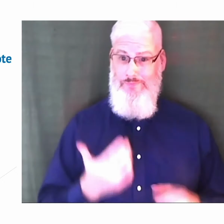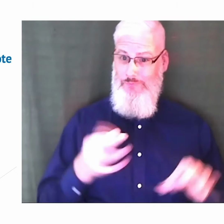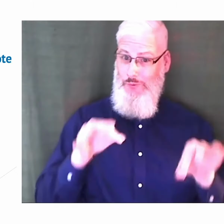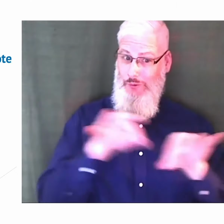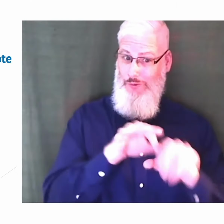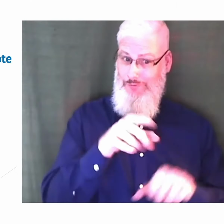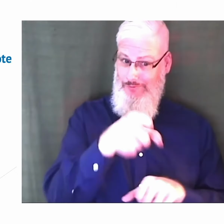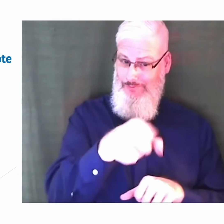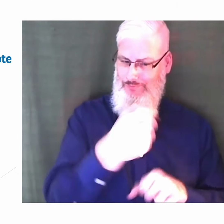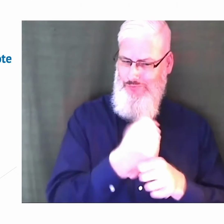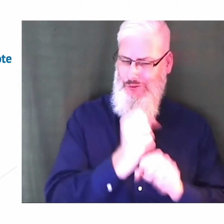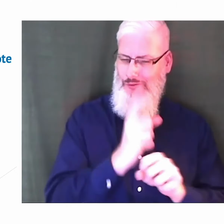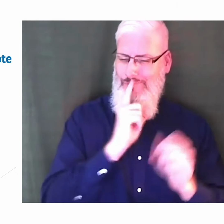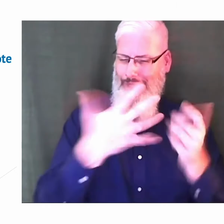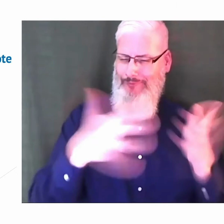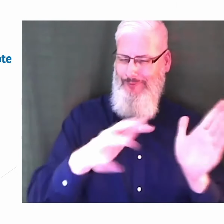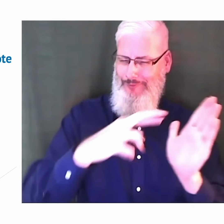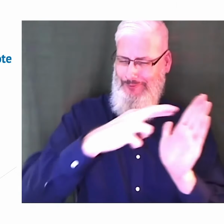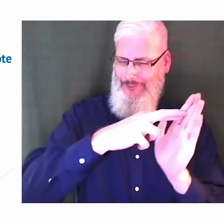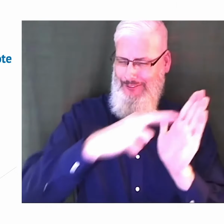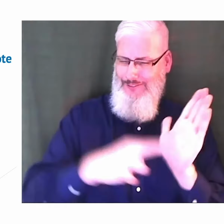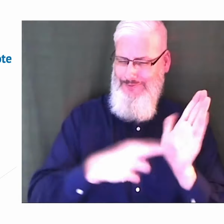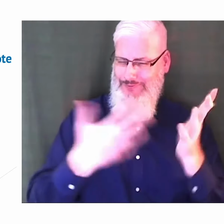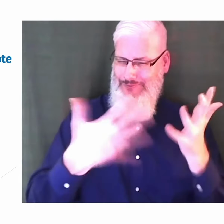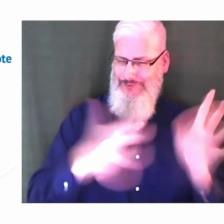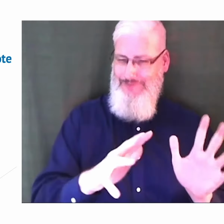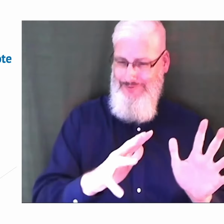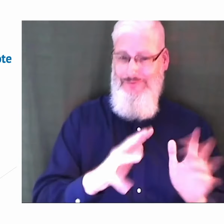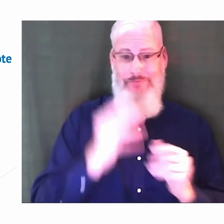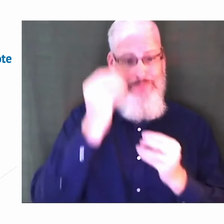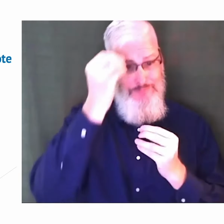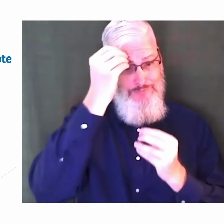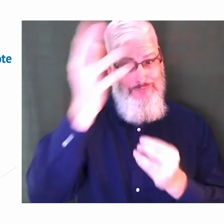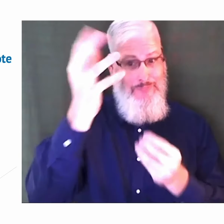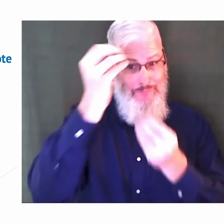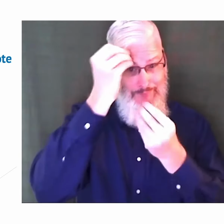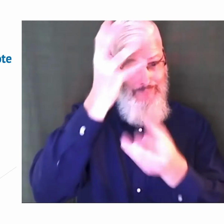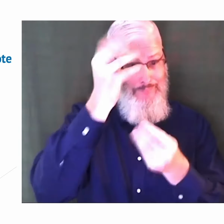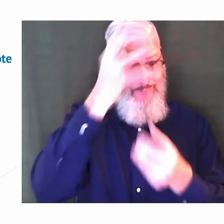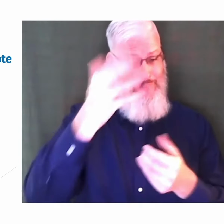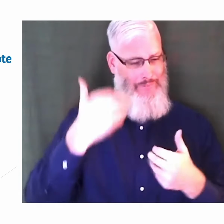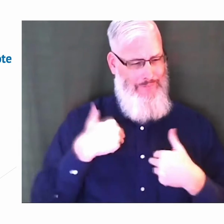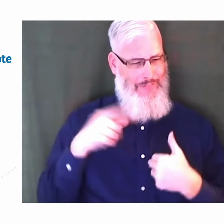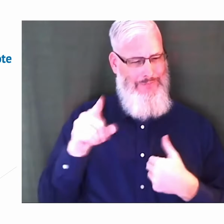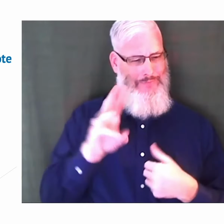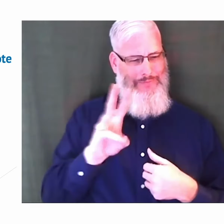Confirm that you are registered to vote and that your voter registration information is current.